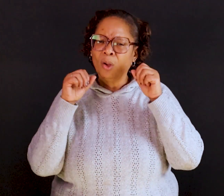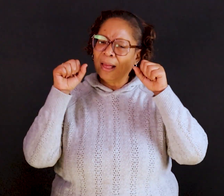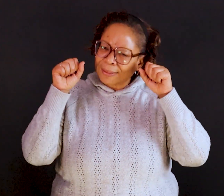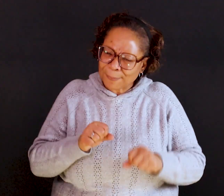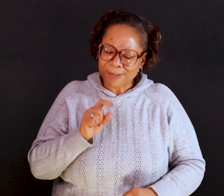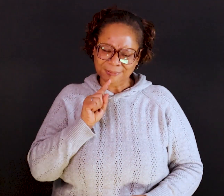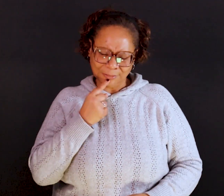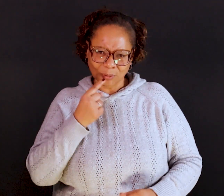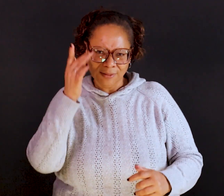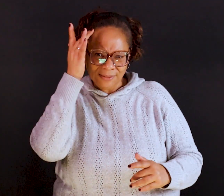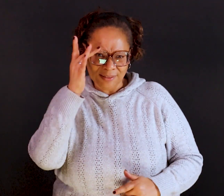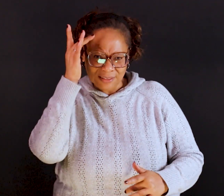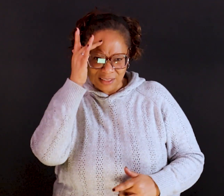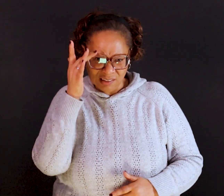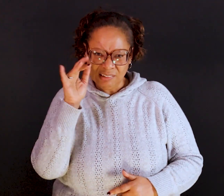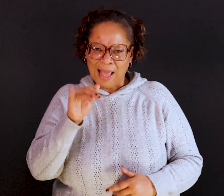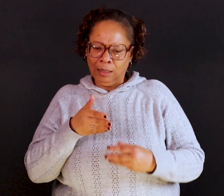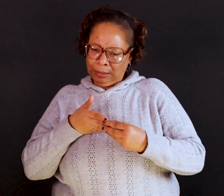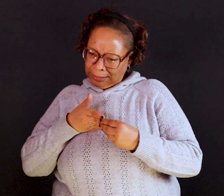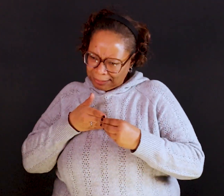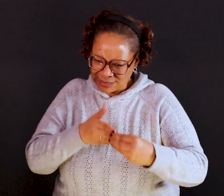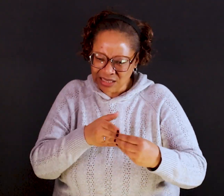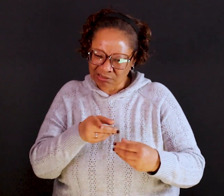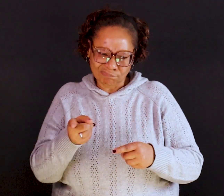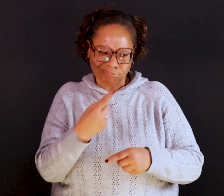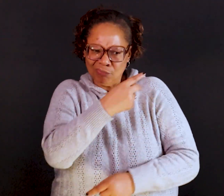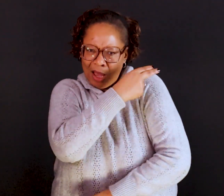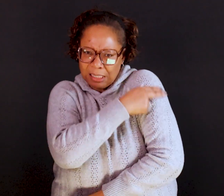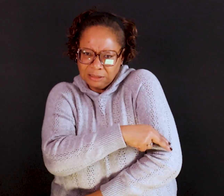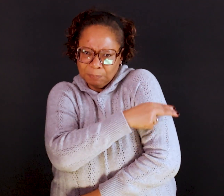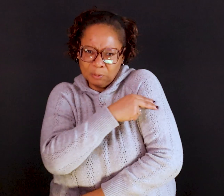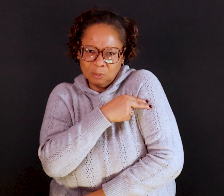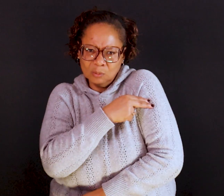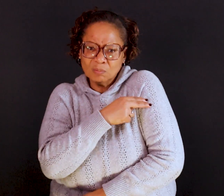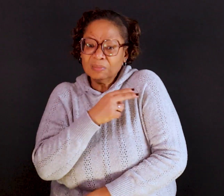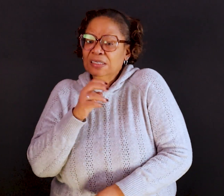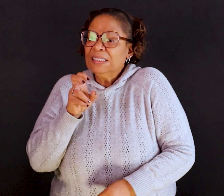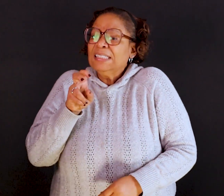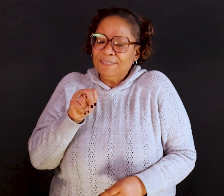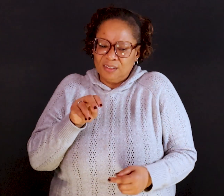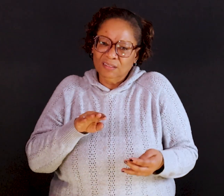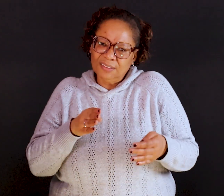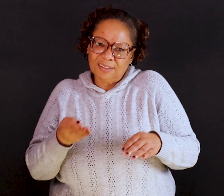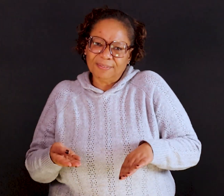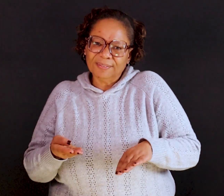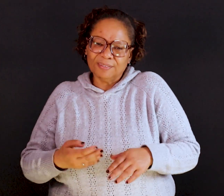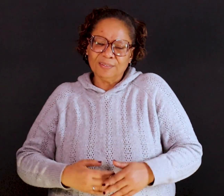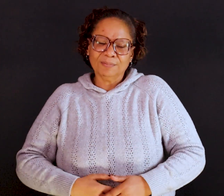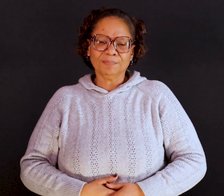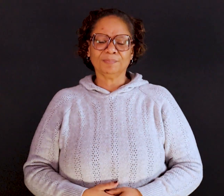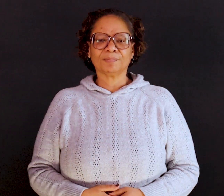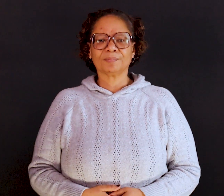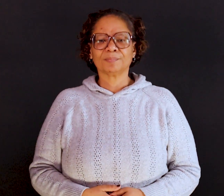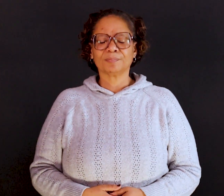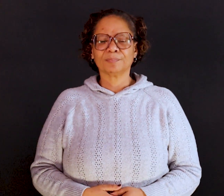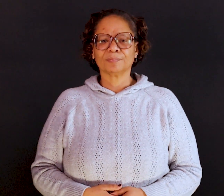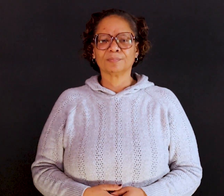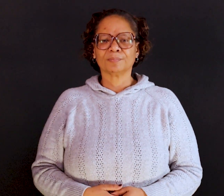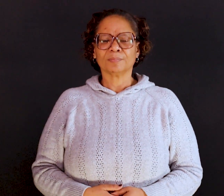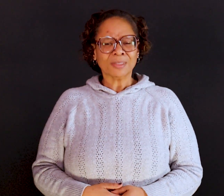Measles can be a serious disease that can lead to hospitalization and even death.